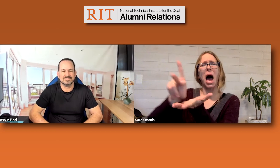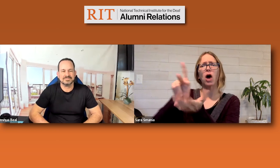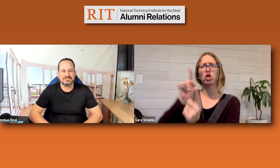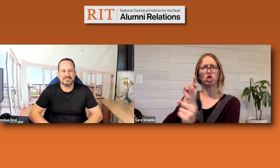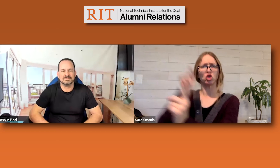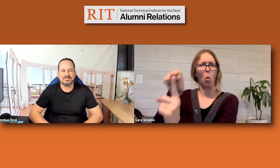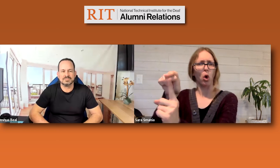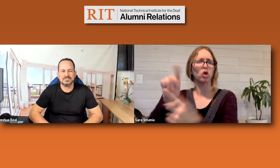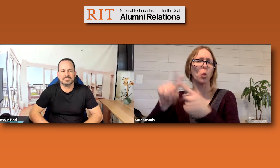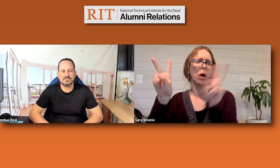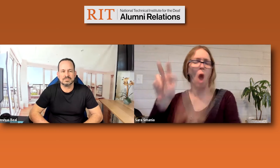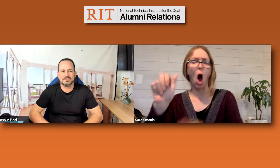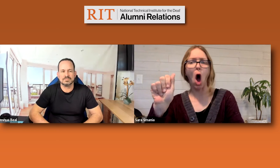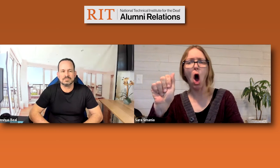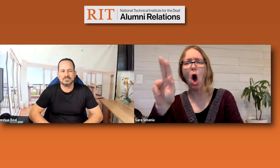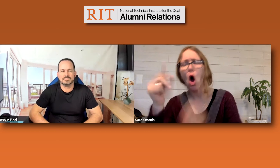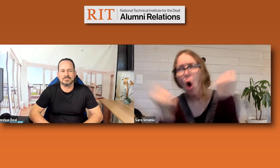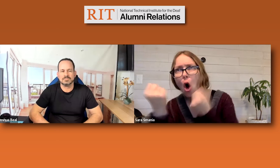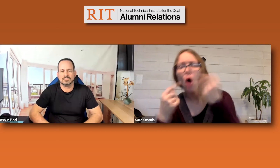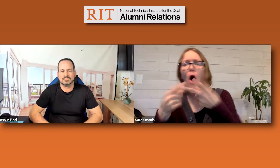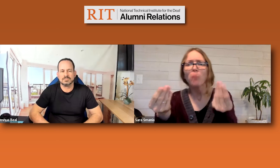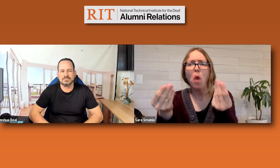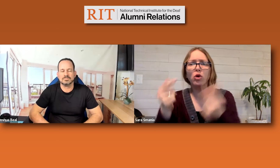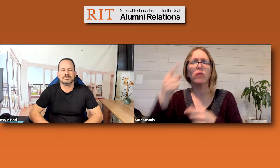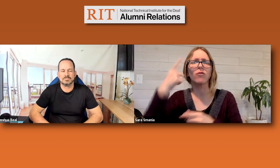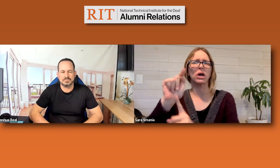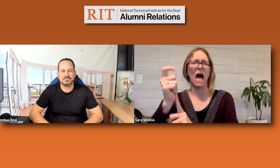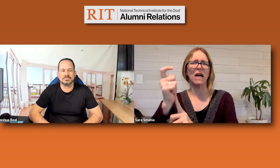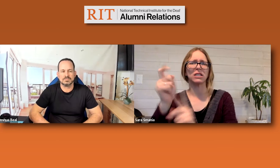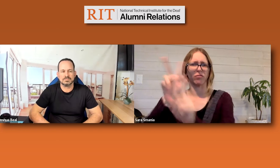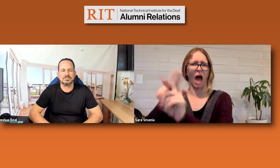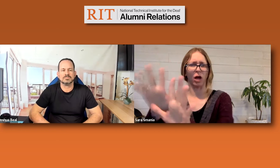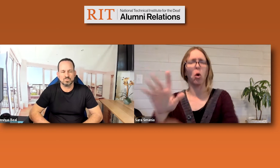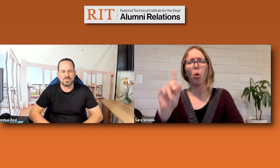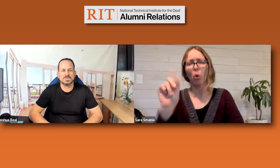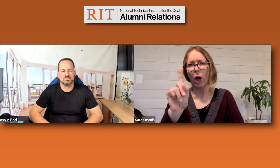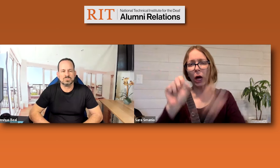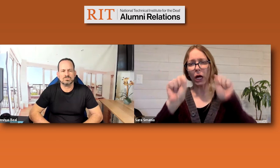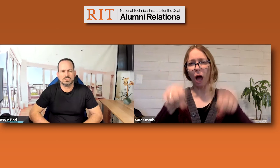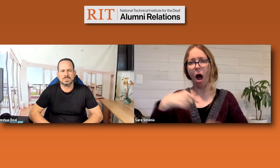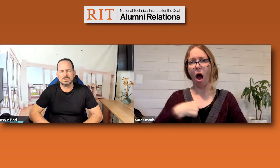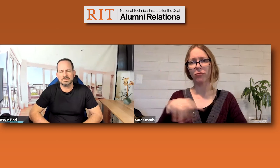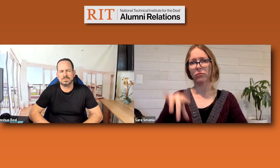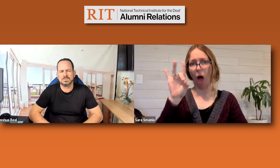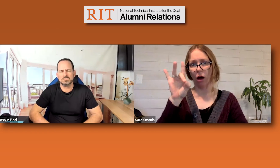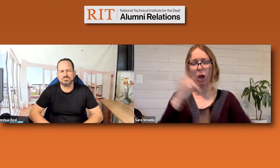"Typically, taxes paid towards automobiles or property for tax filing."